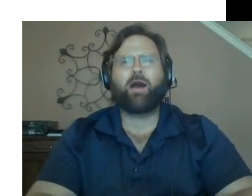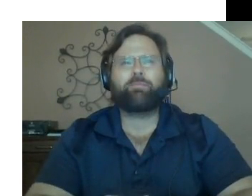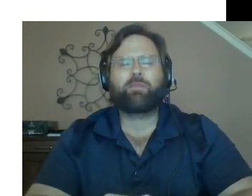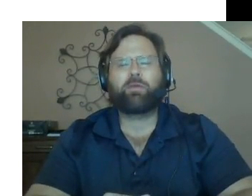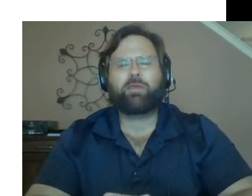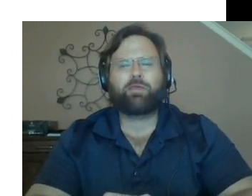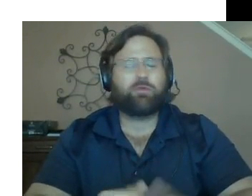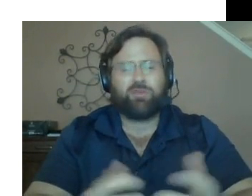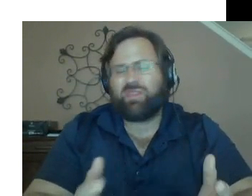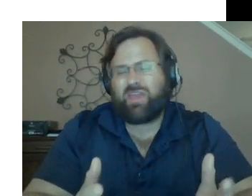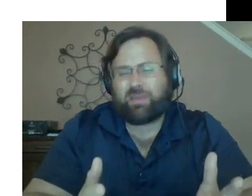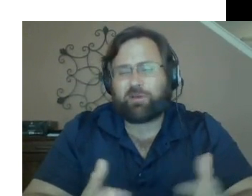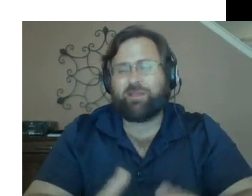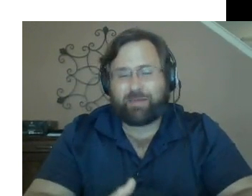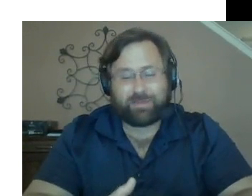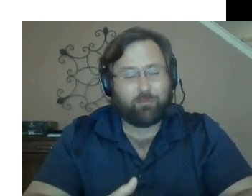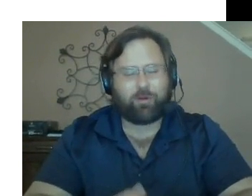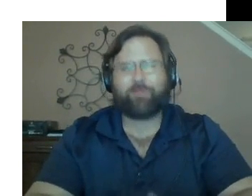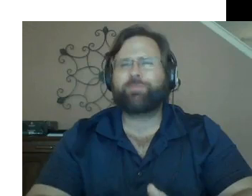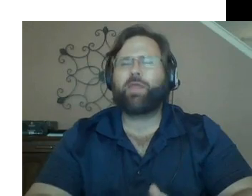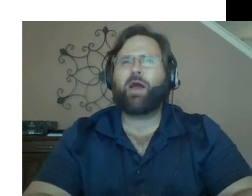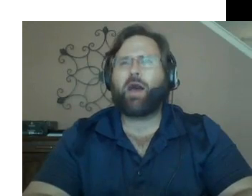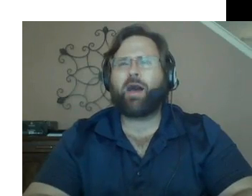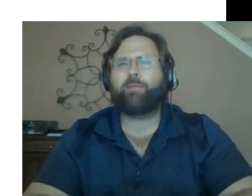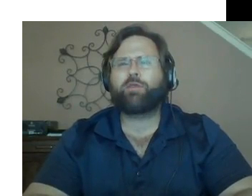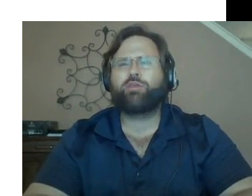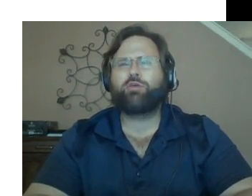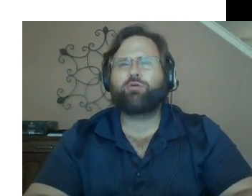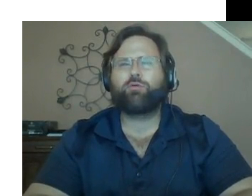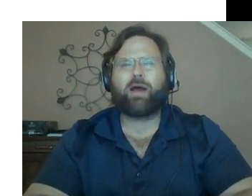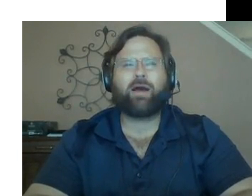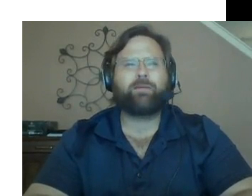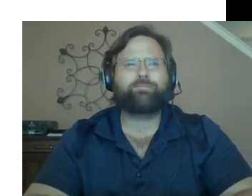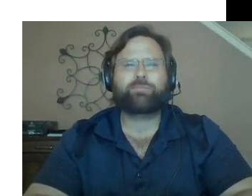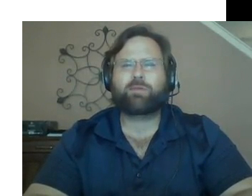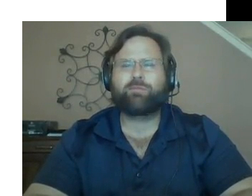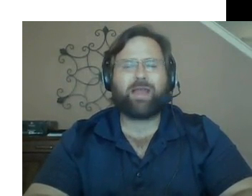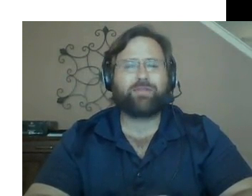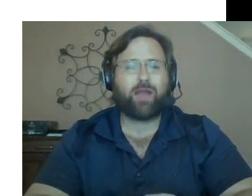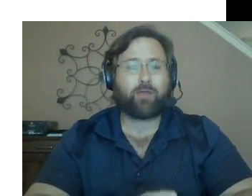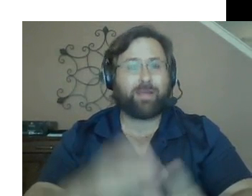you didn't think they were going to be but they were you play the lottery an